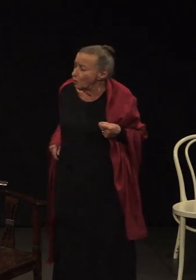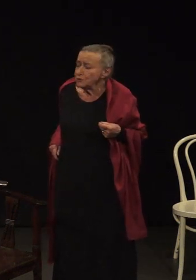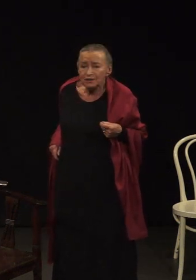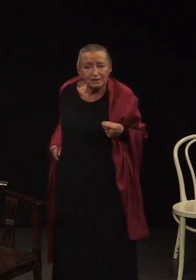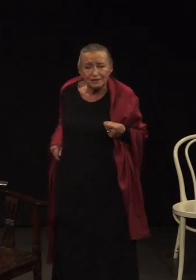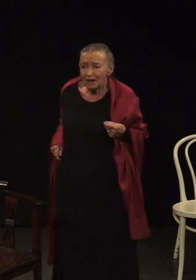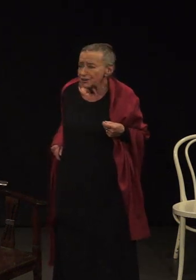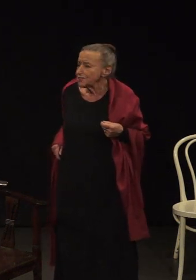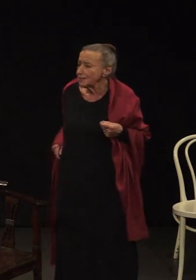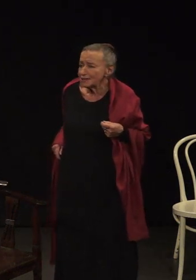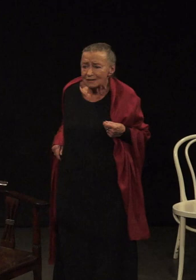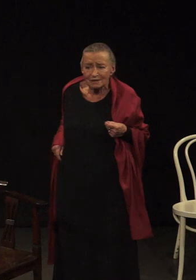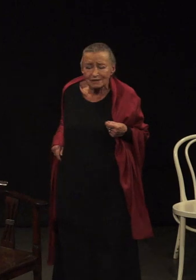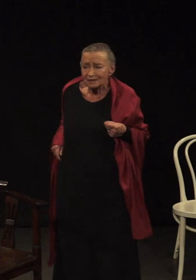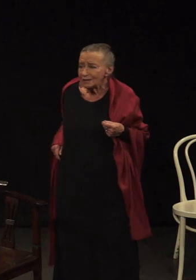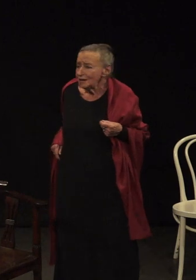Our monuments!